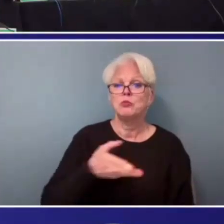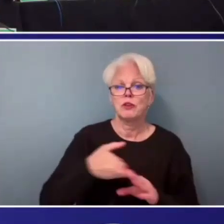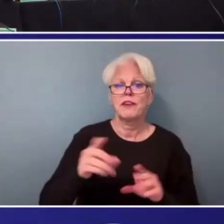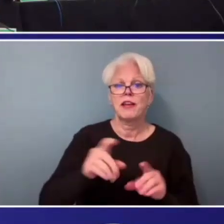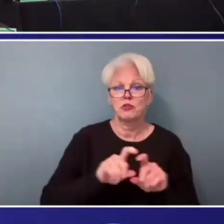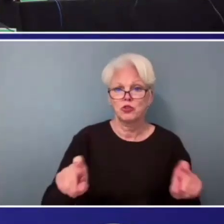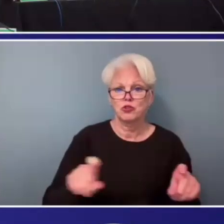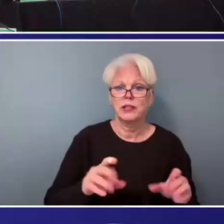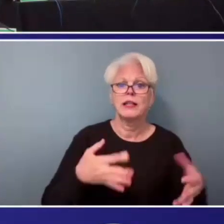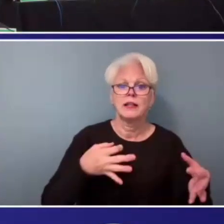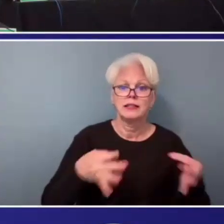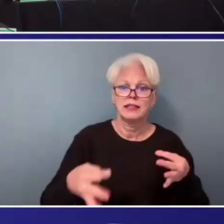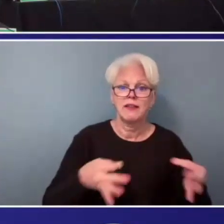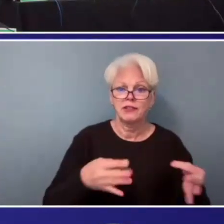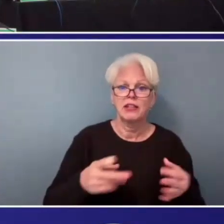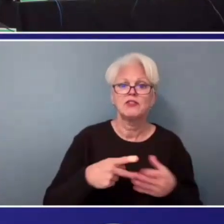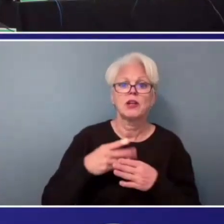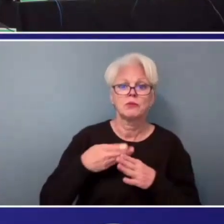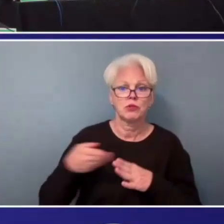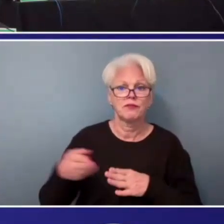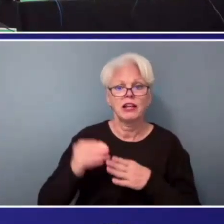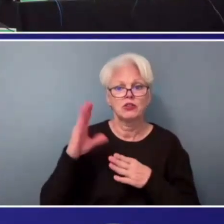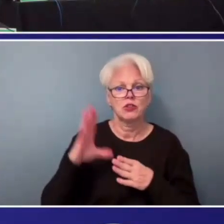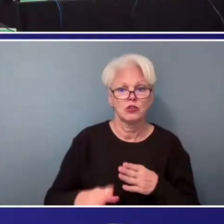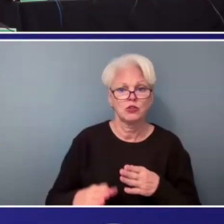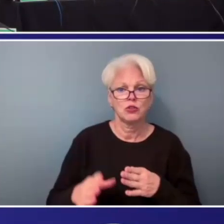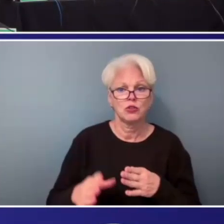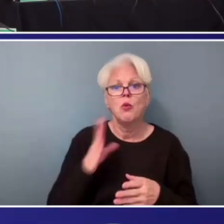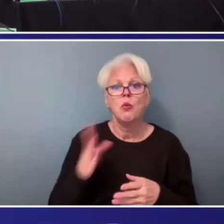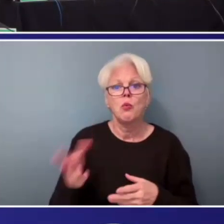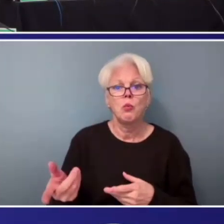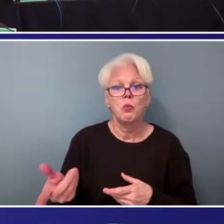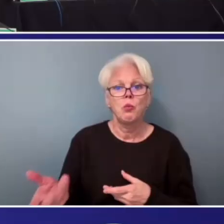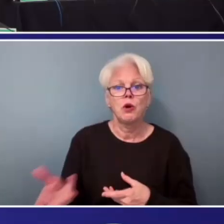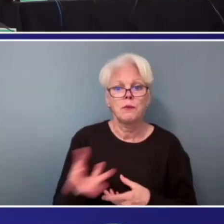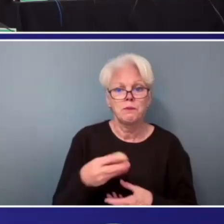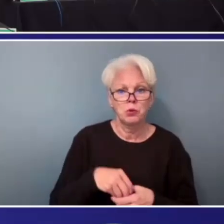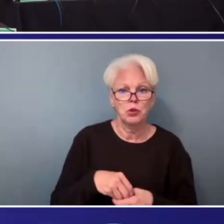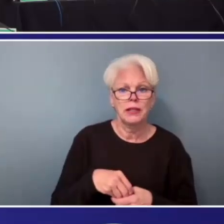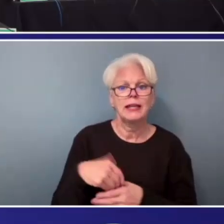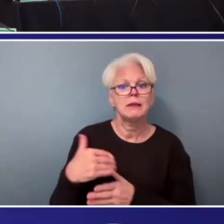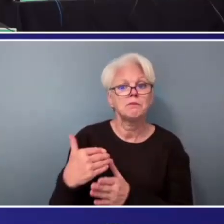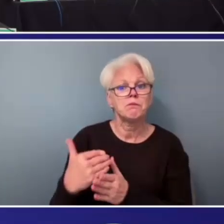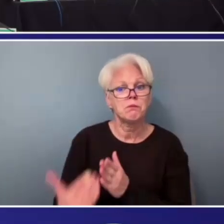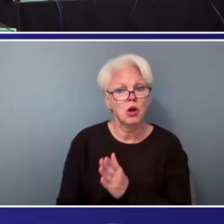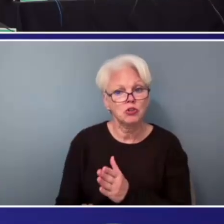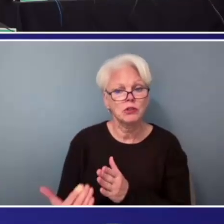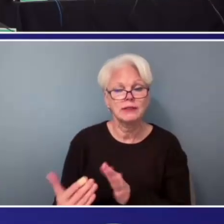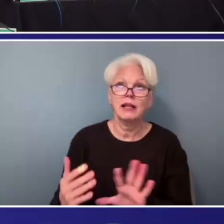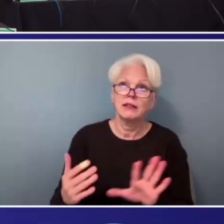professional student would pull in partially -- so not 668 --